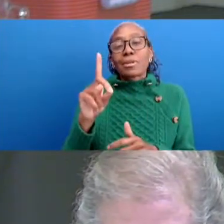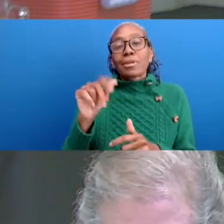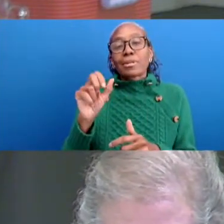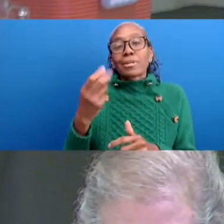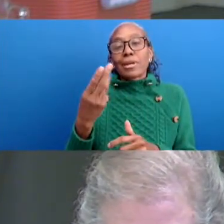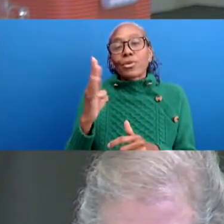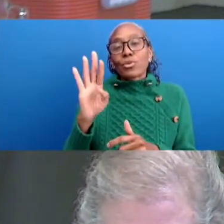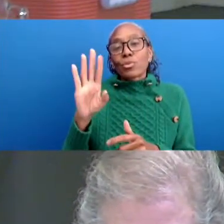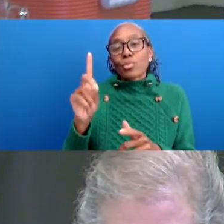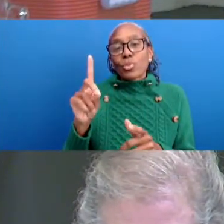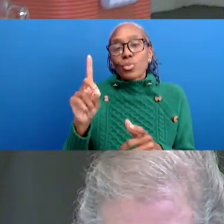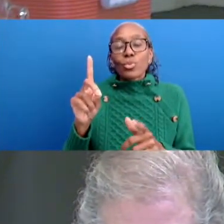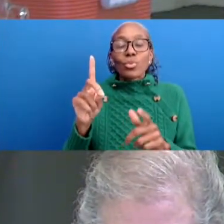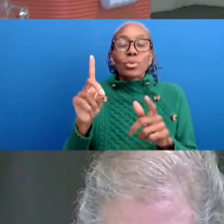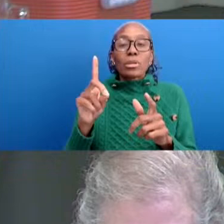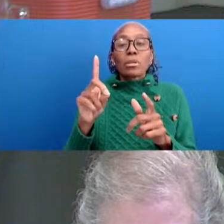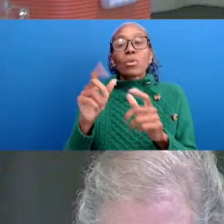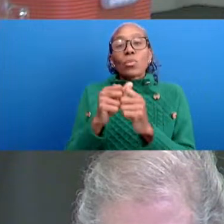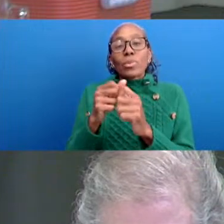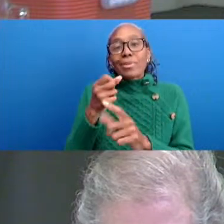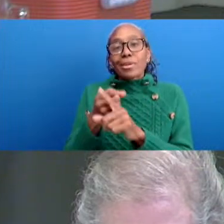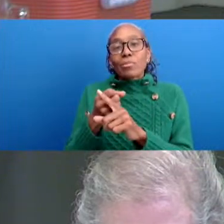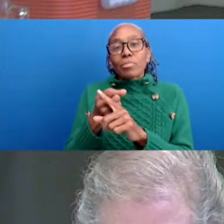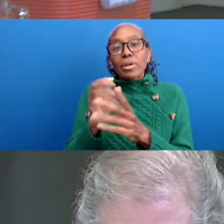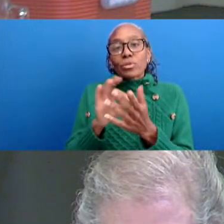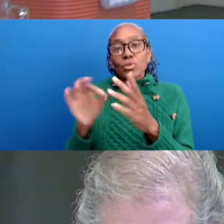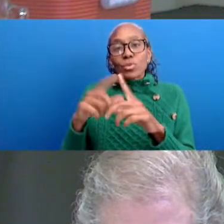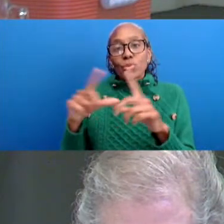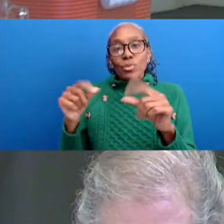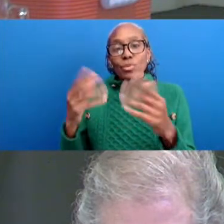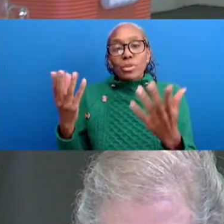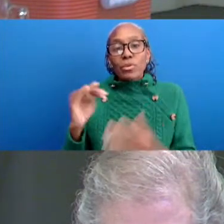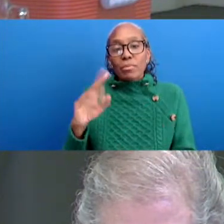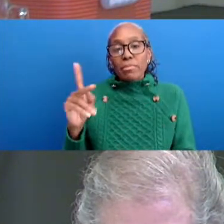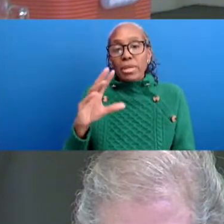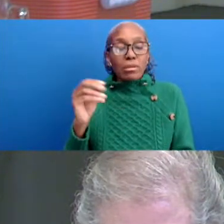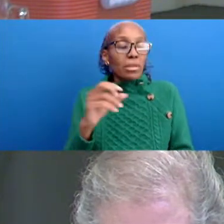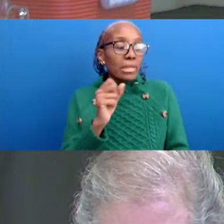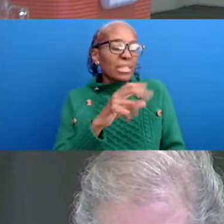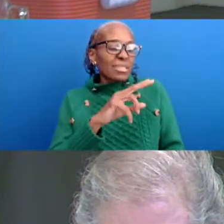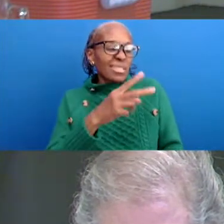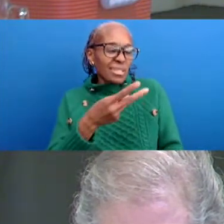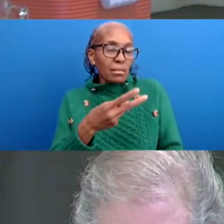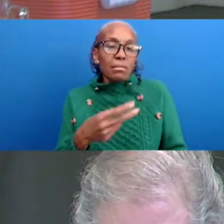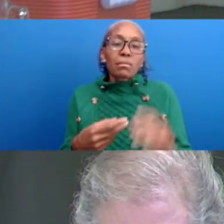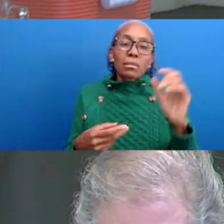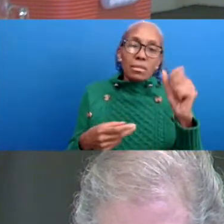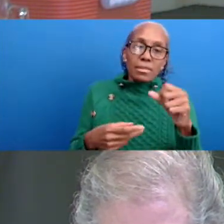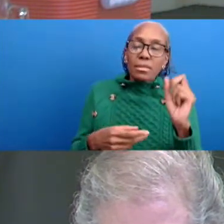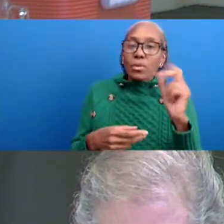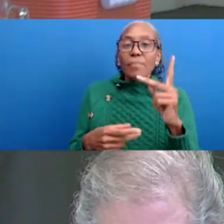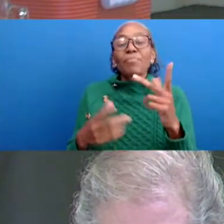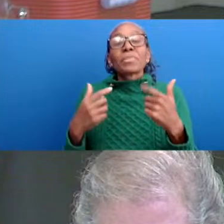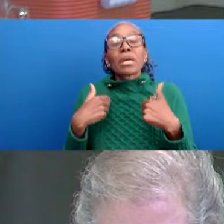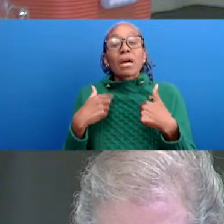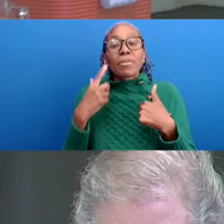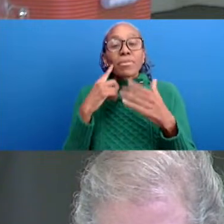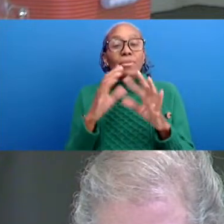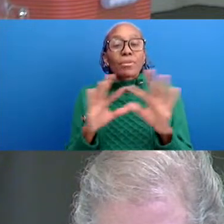IT WILL BE THE FIRST DASHBOARD WITH IMPACT SCORECARD THAT WE'VE HAD IN MECKLENBURG